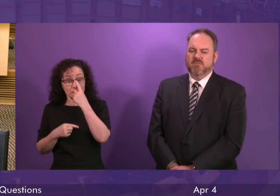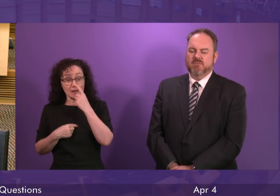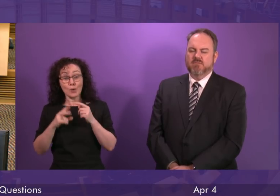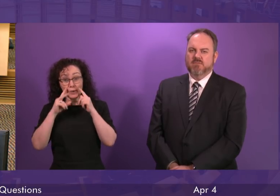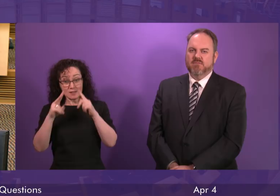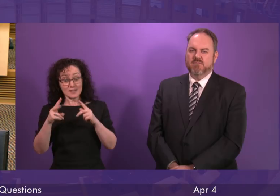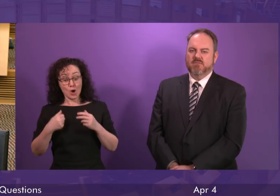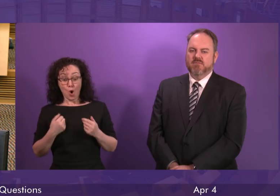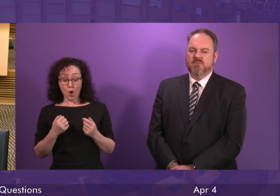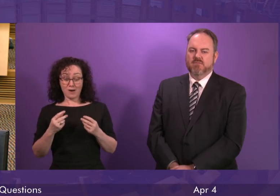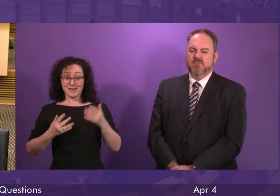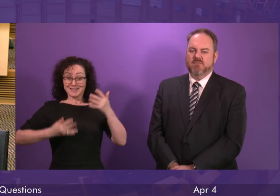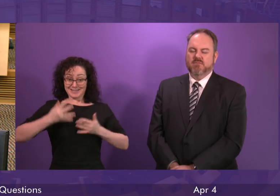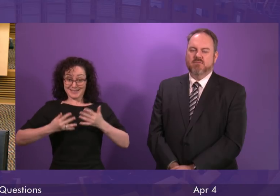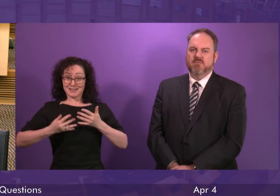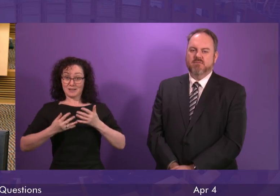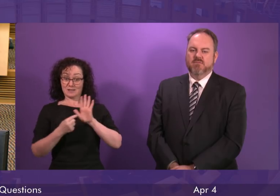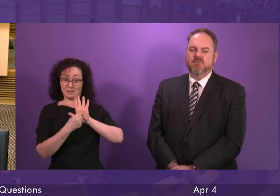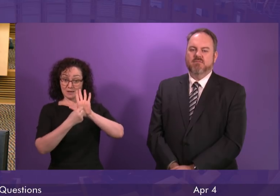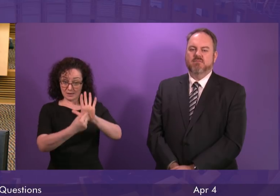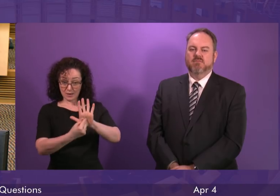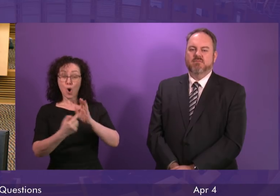passes and the qualification statistics that I have just cited that our young people are